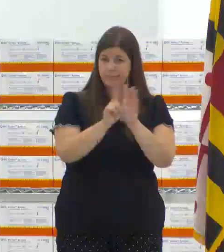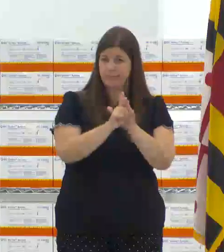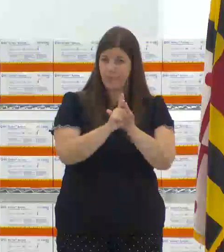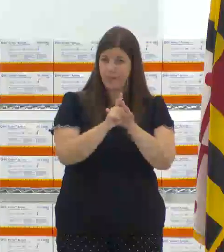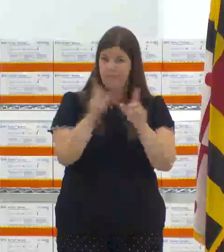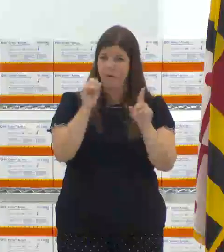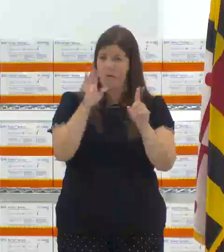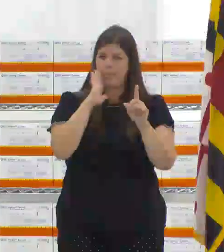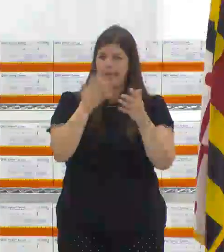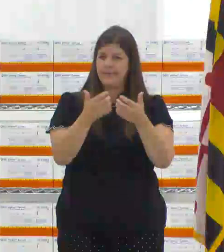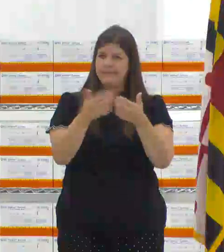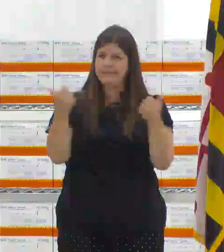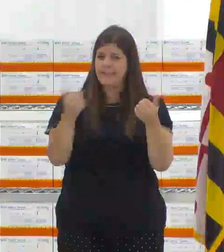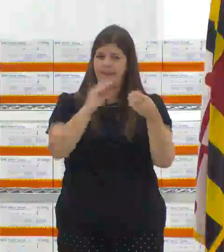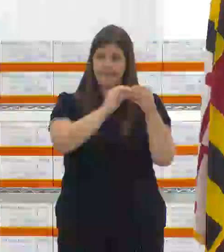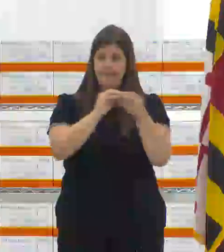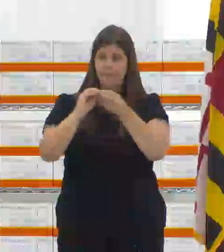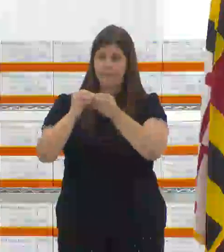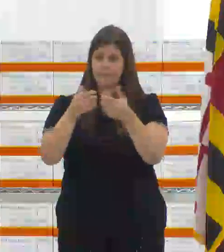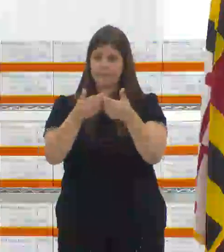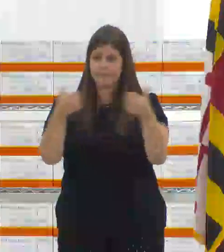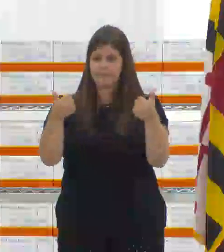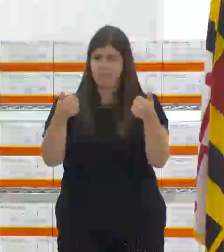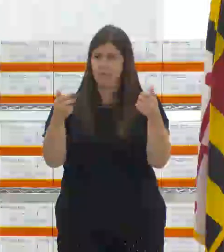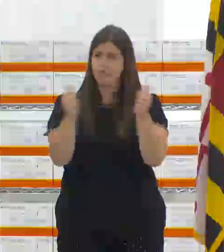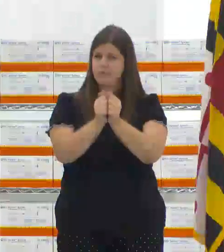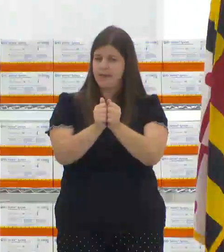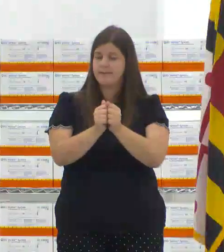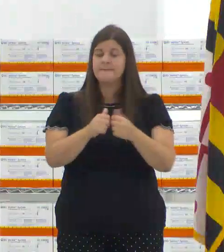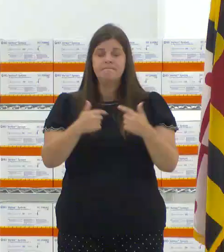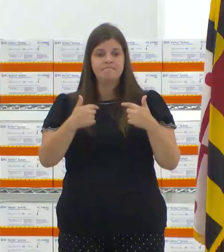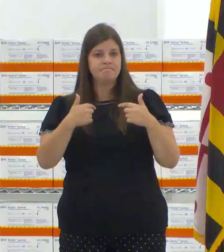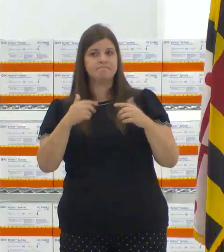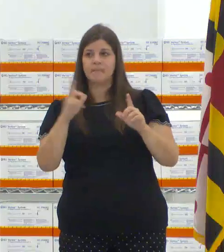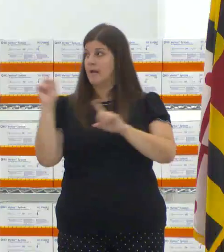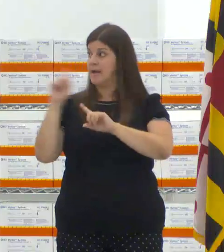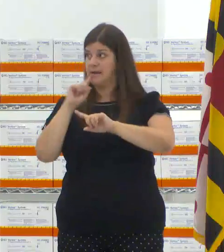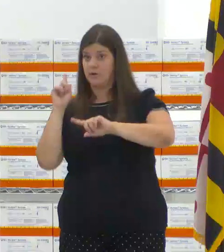is going to be covered by CARES act funding or -- CDC grant.